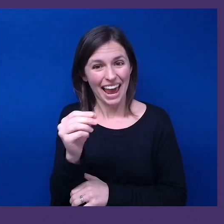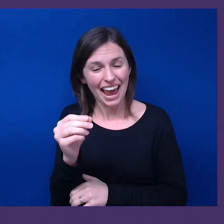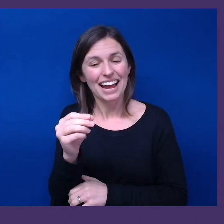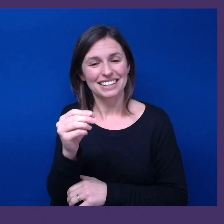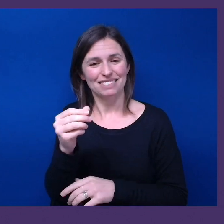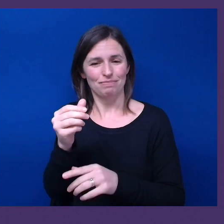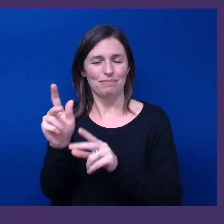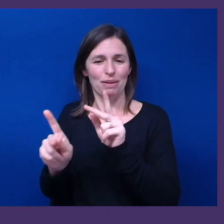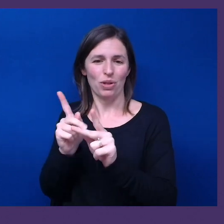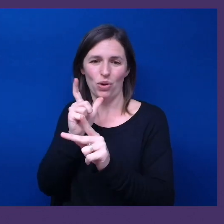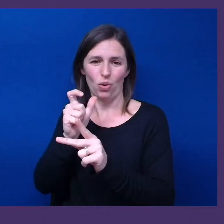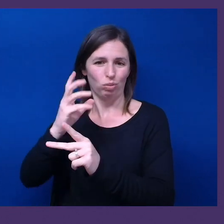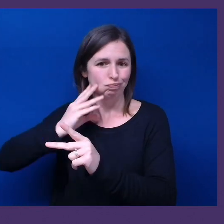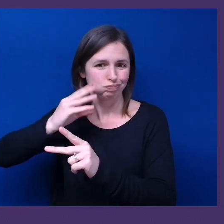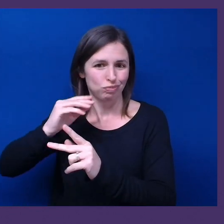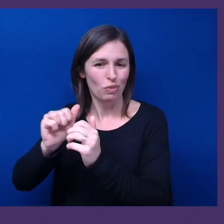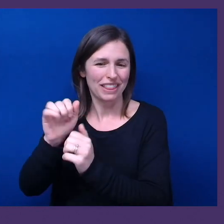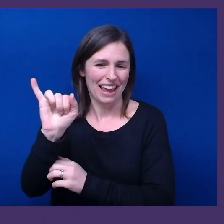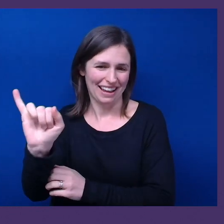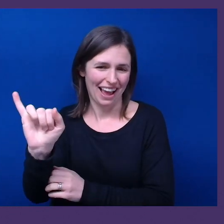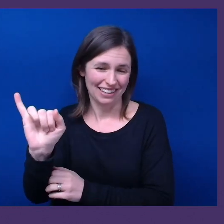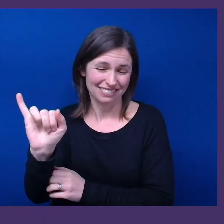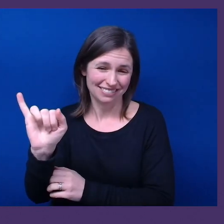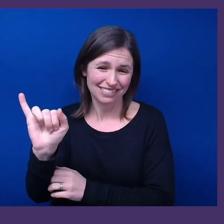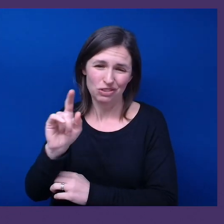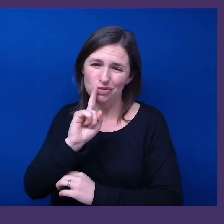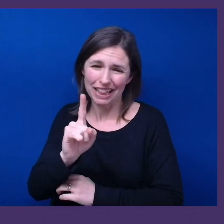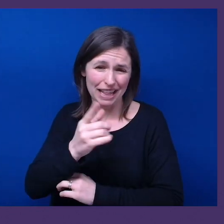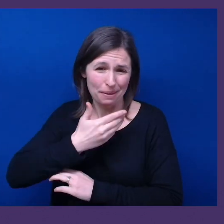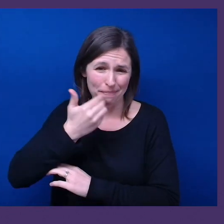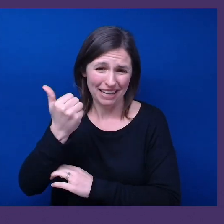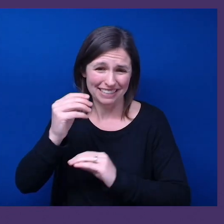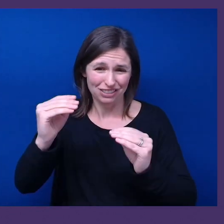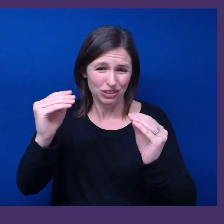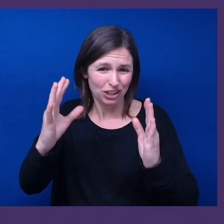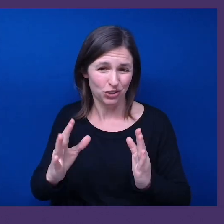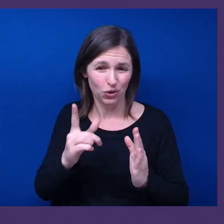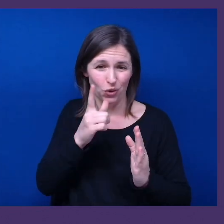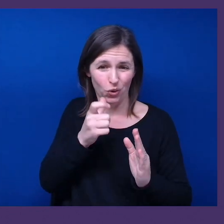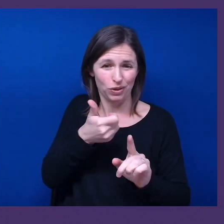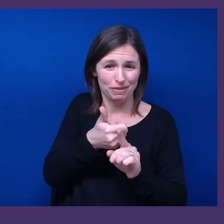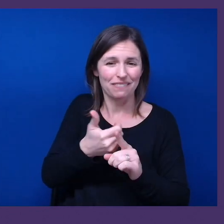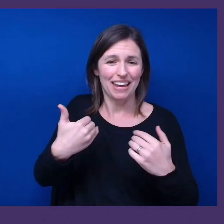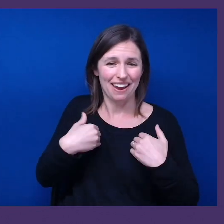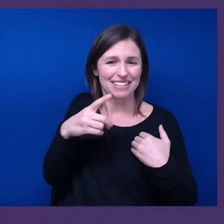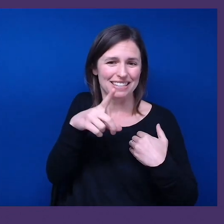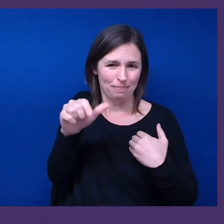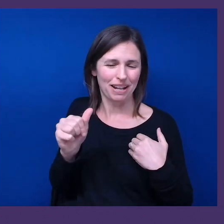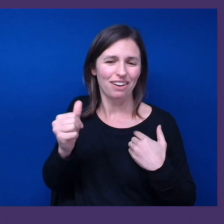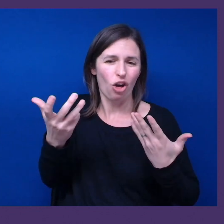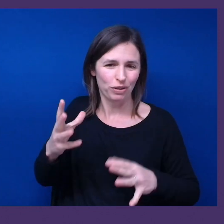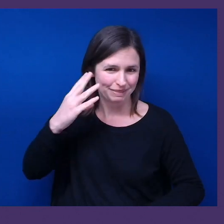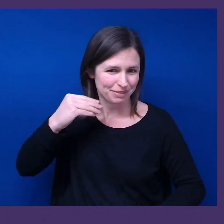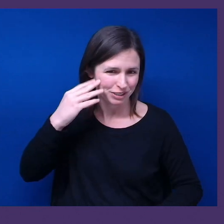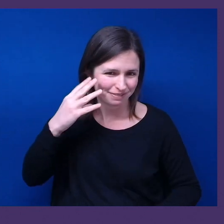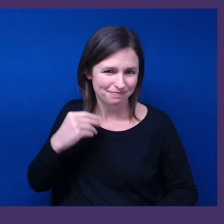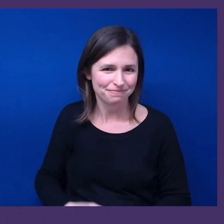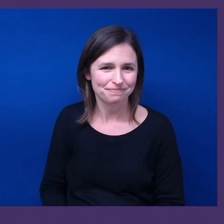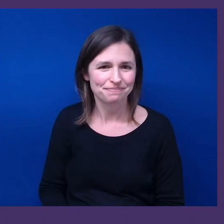AI and automation are changing the world of work. And we must ensure that AI tools are built with accessibility